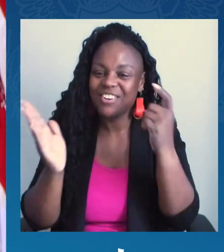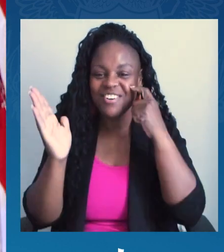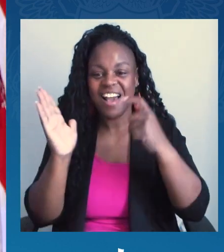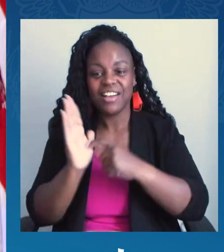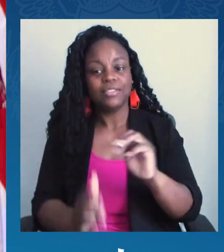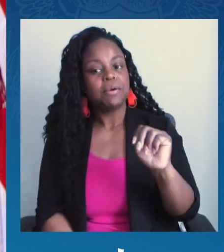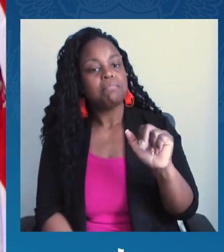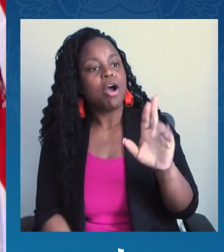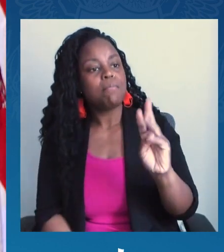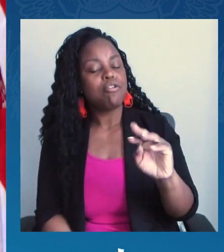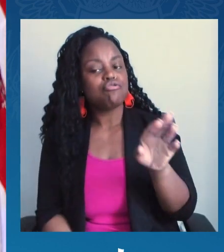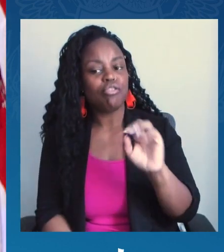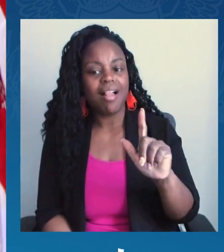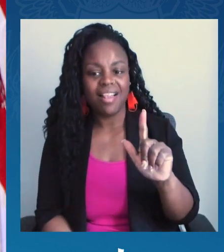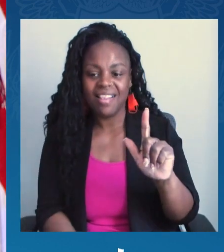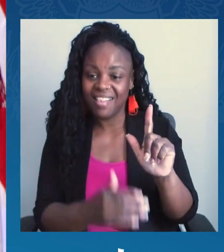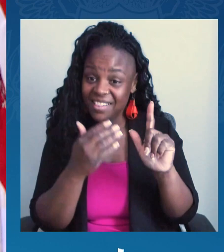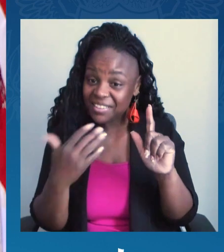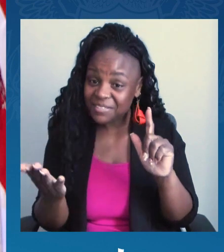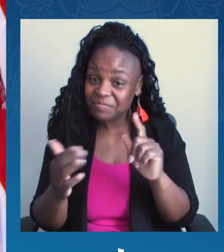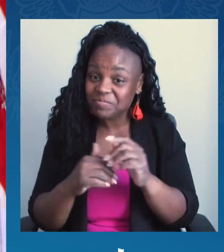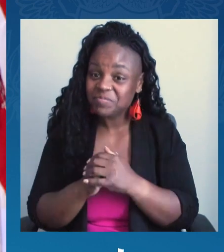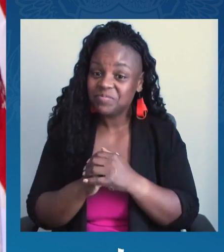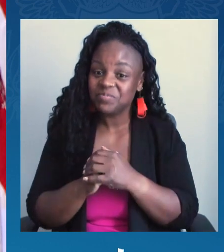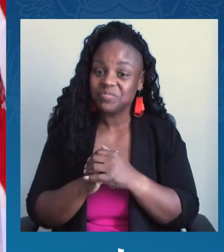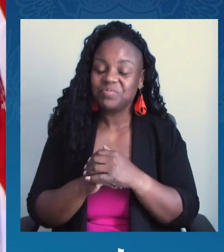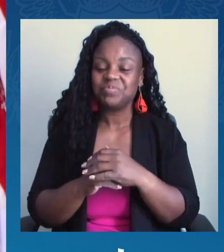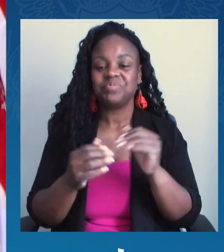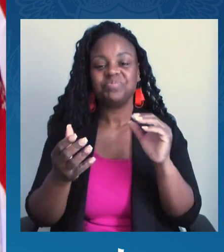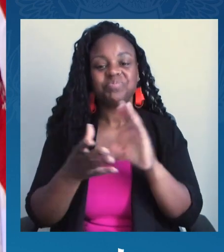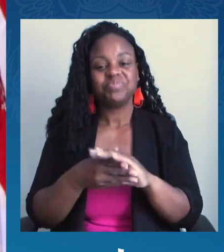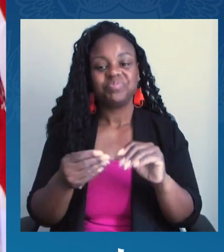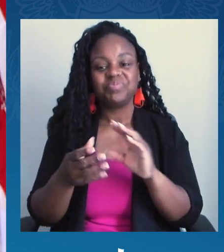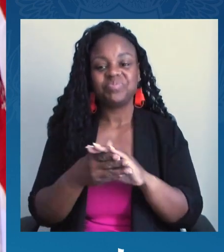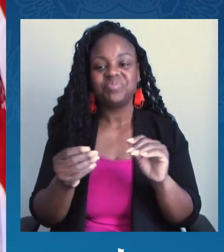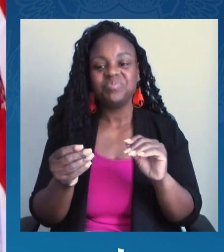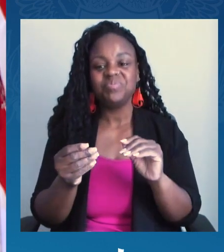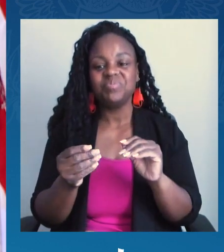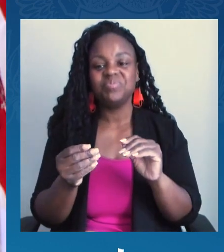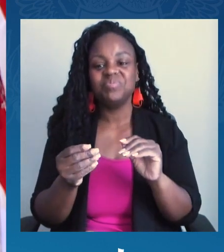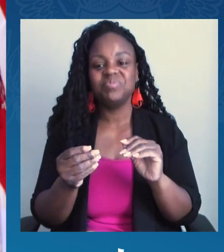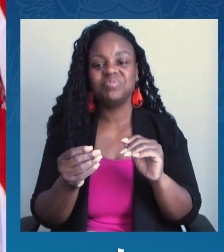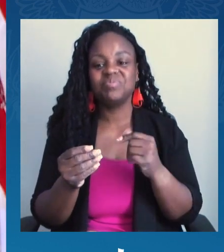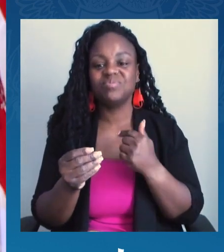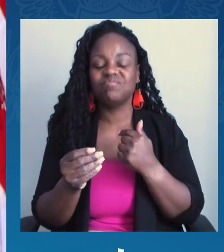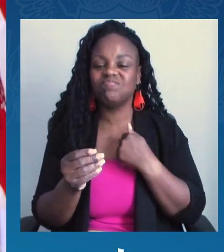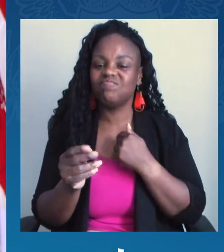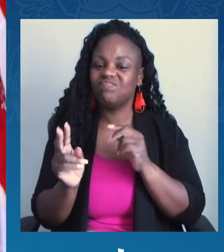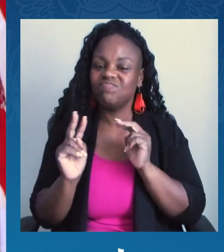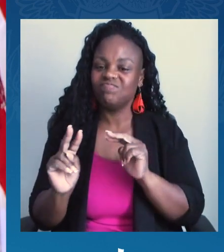and just say that I see, Marc. In places all over our country